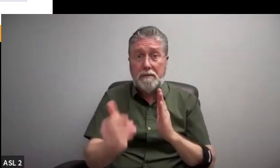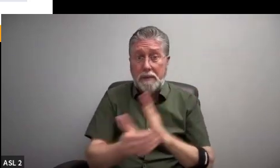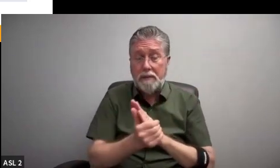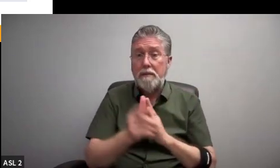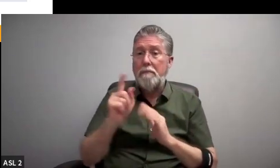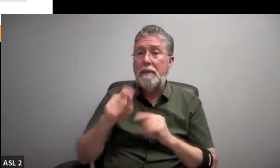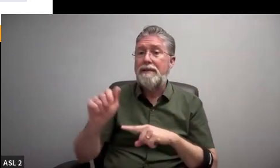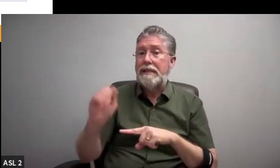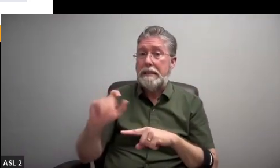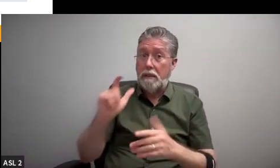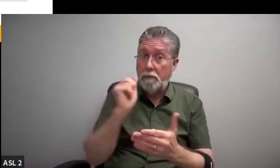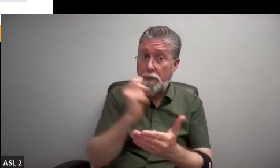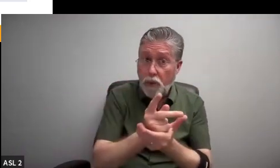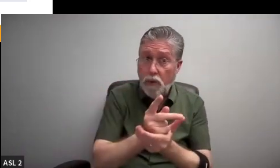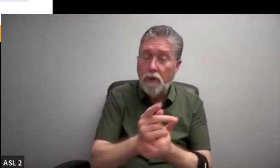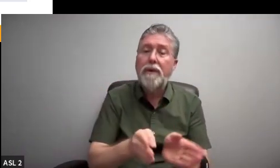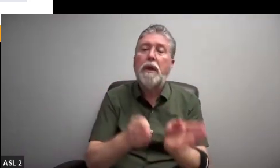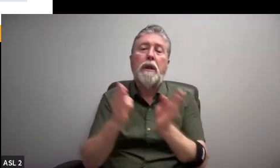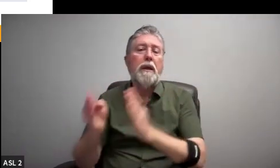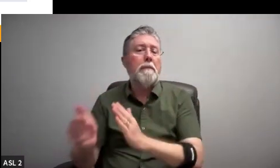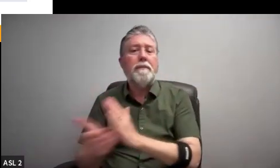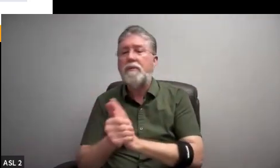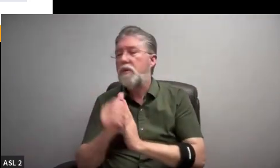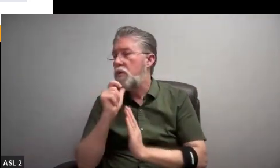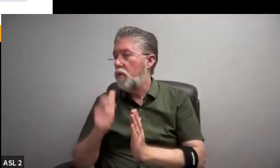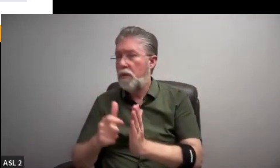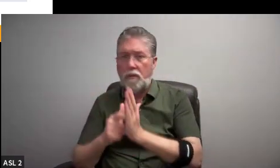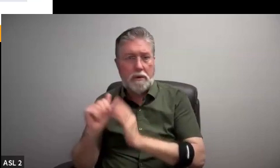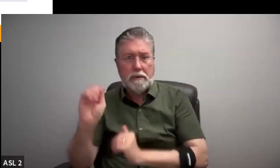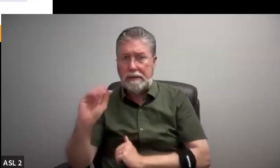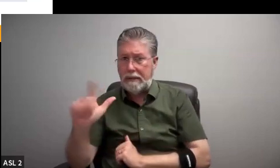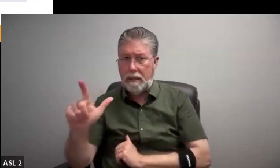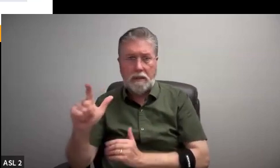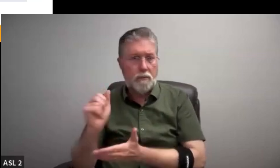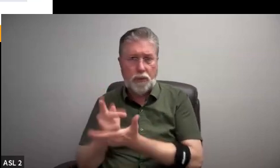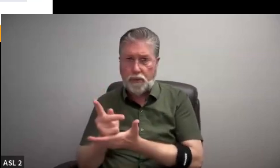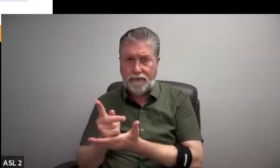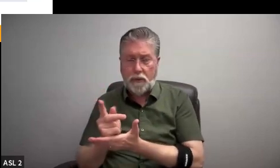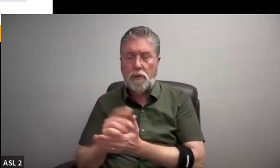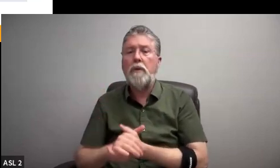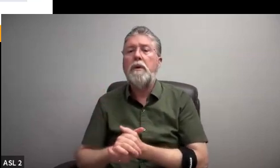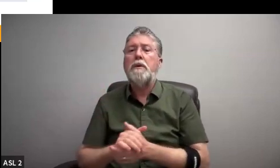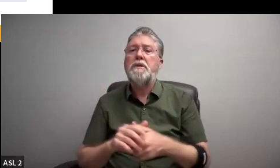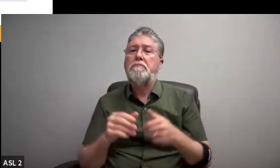and also shows amendments that do not require ACL approval, so I'm going to just go through